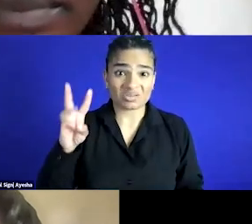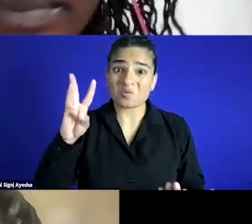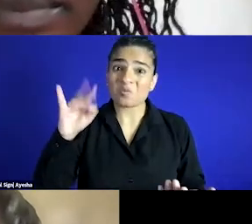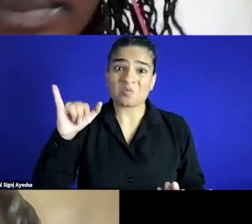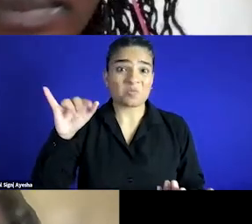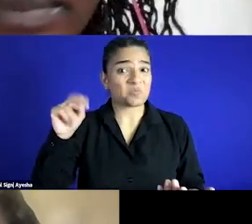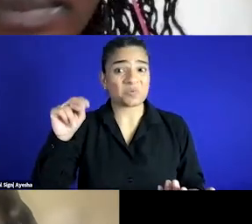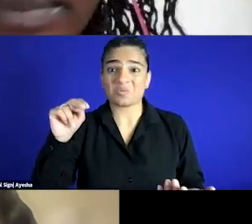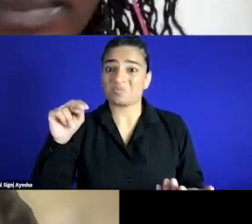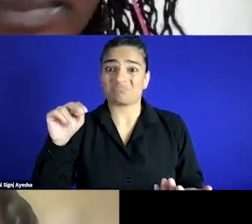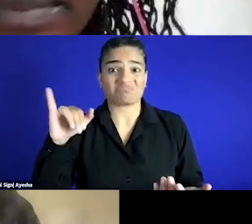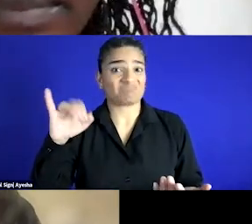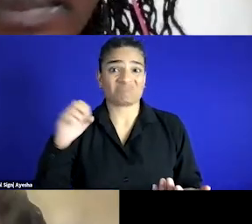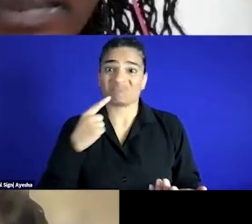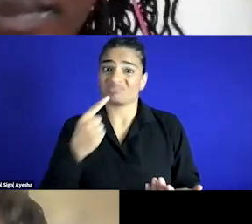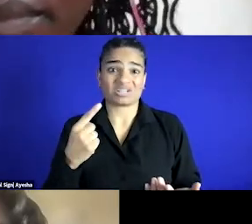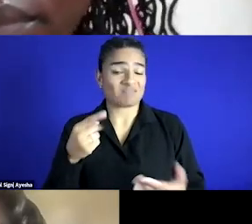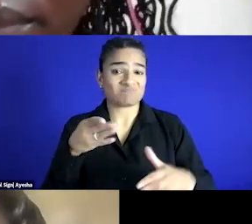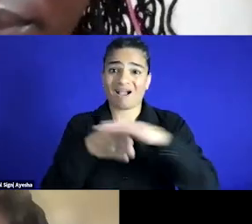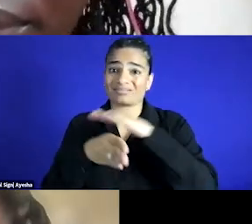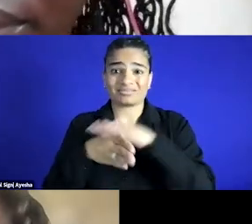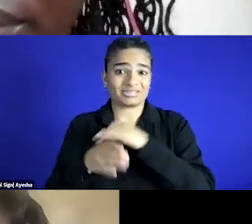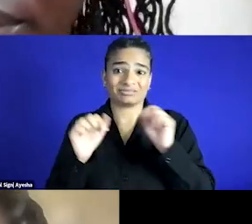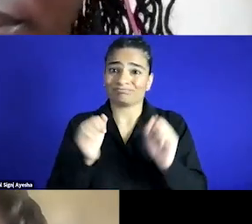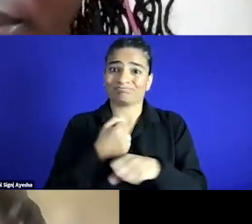if you have received an if you're registered for the forum and have received, received